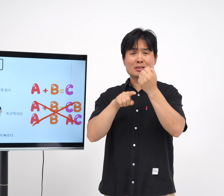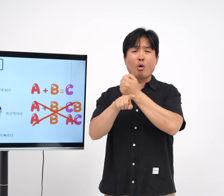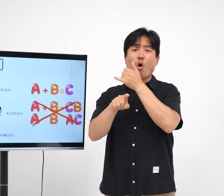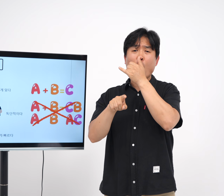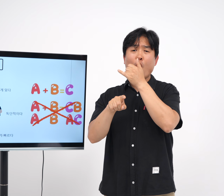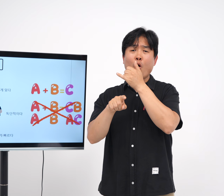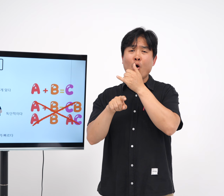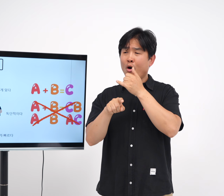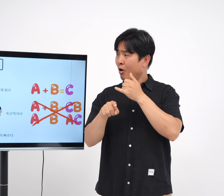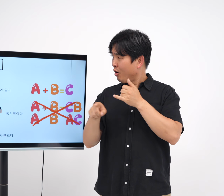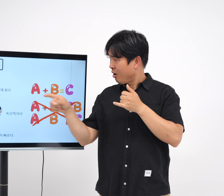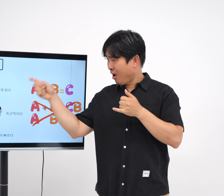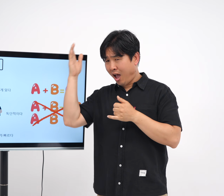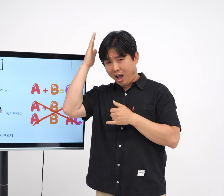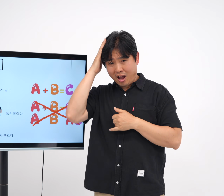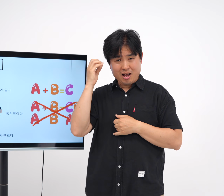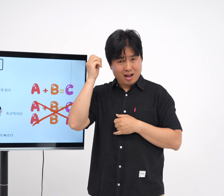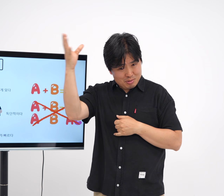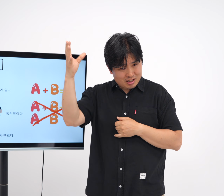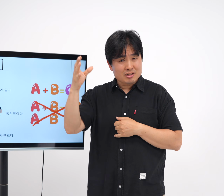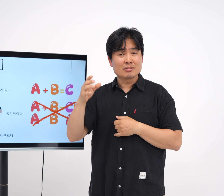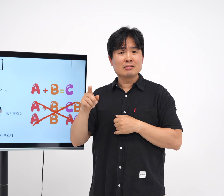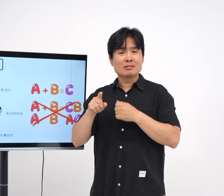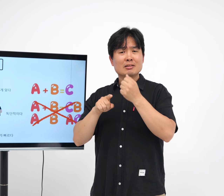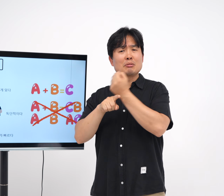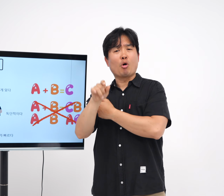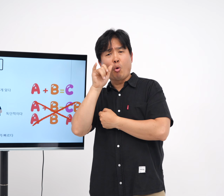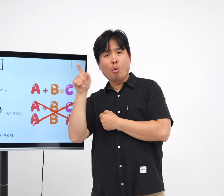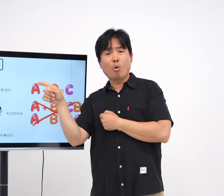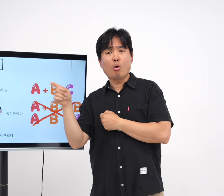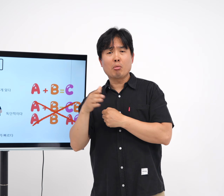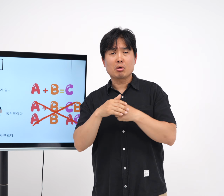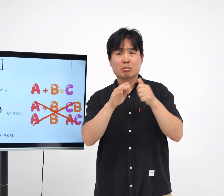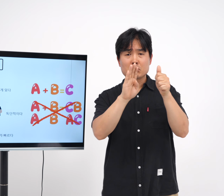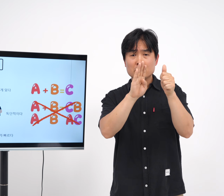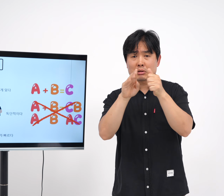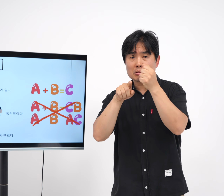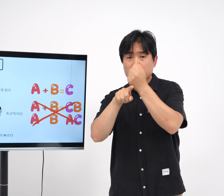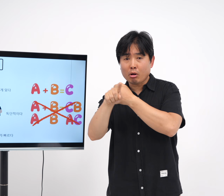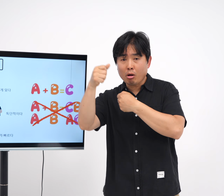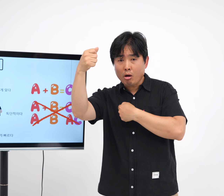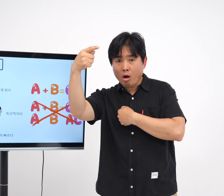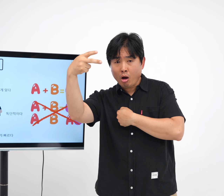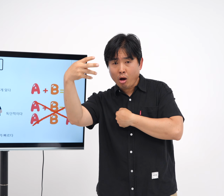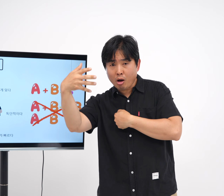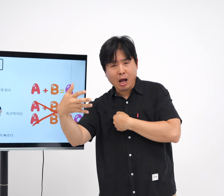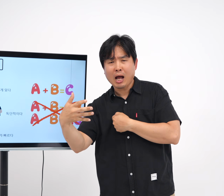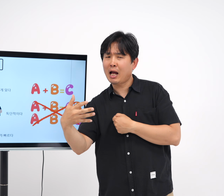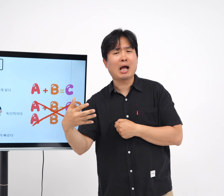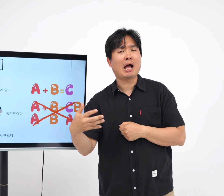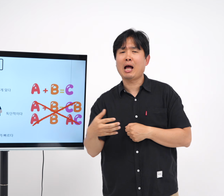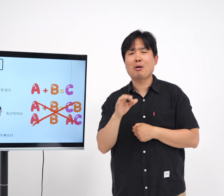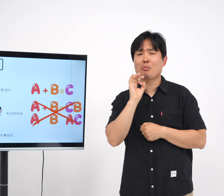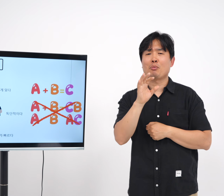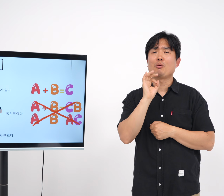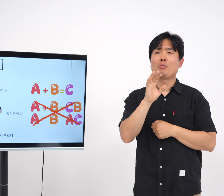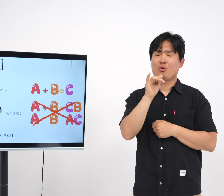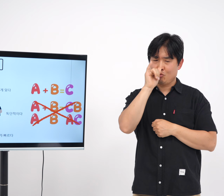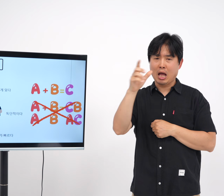when I collapsed due to anemia. A and B Are there multiple meanings? No,